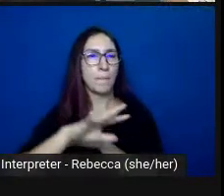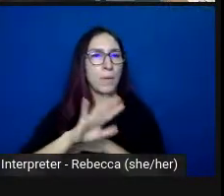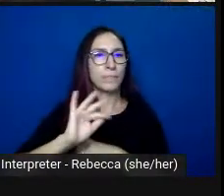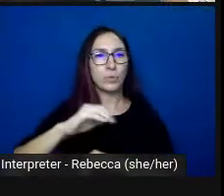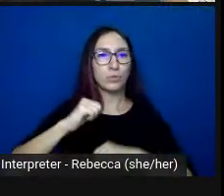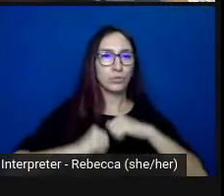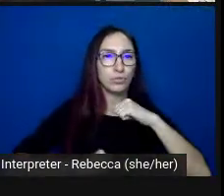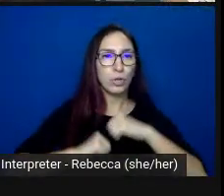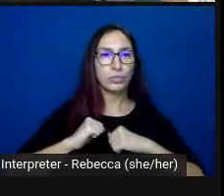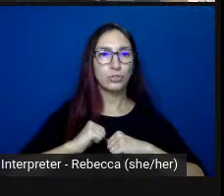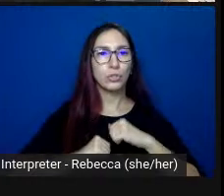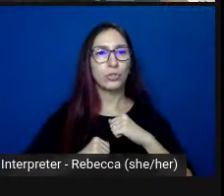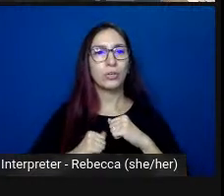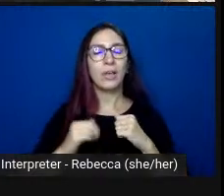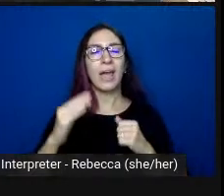do not allow commercial interest